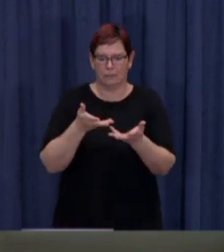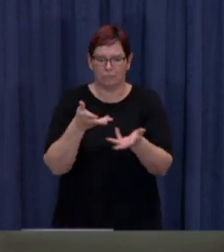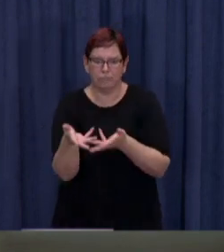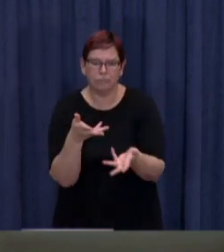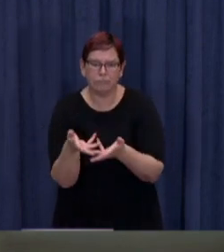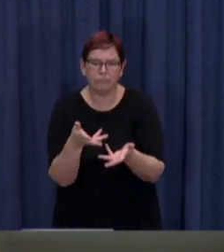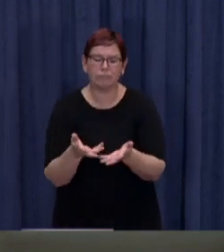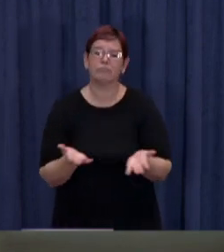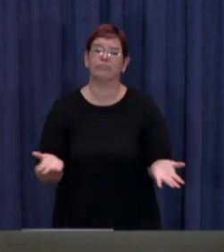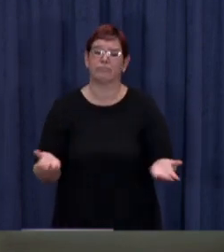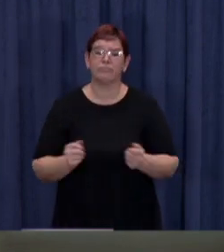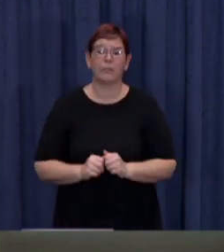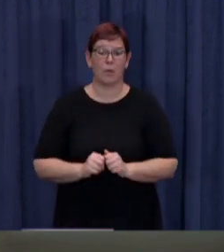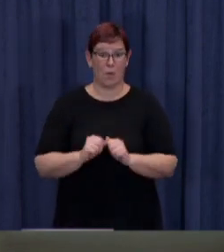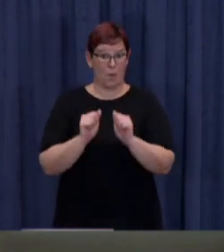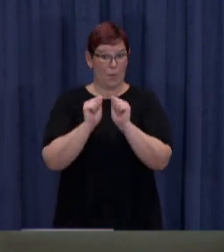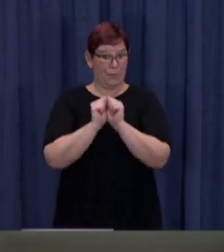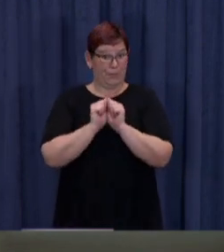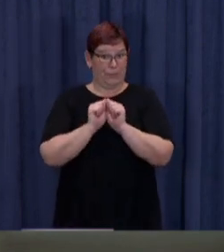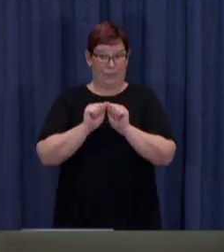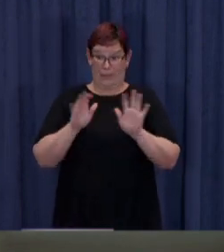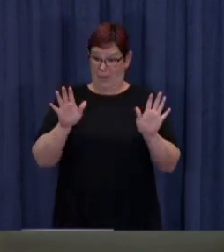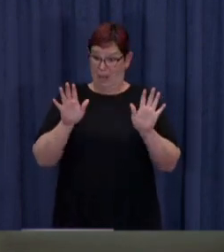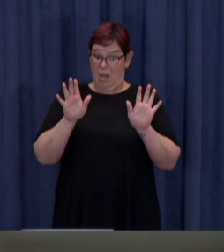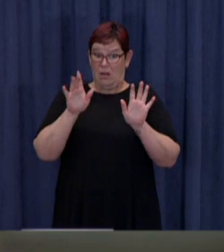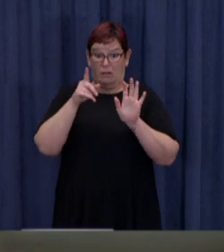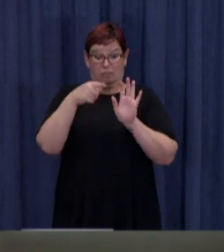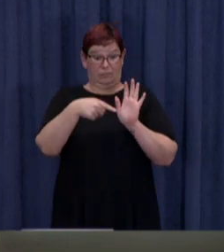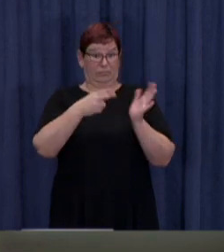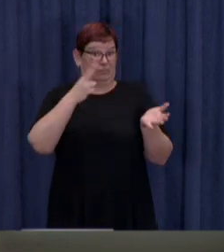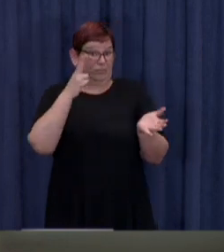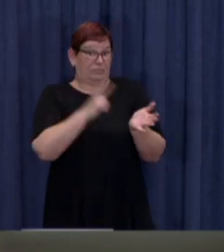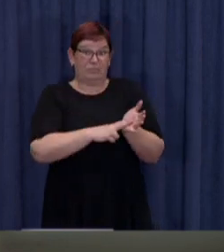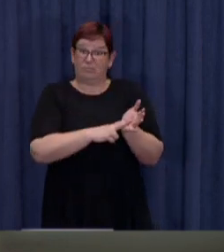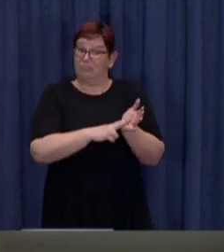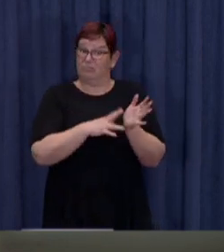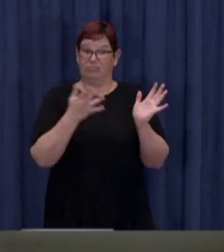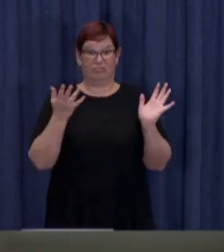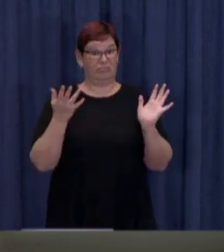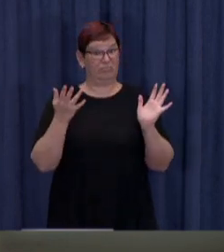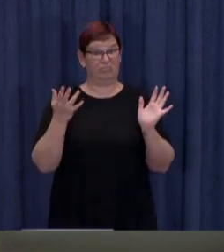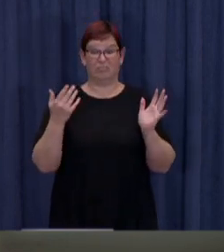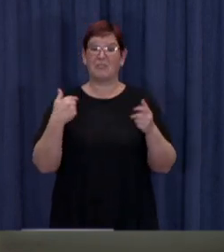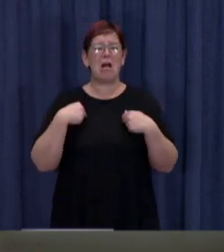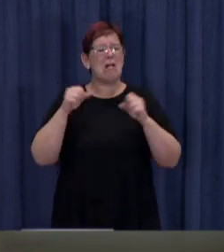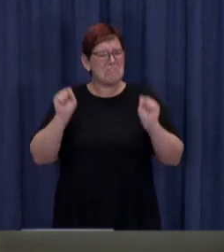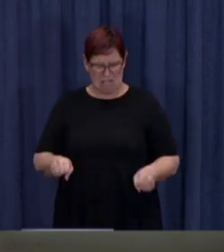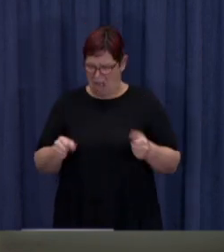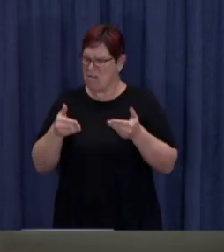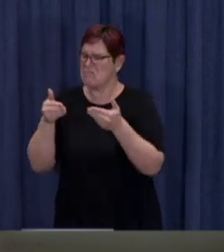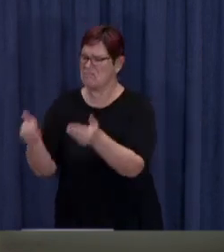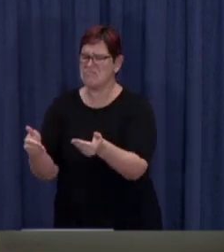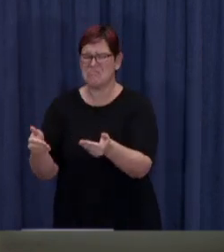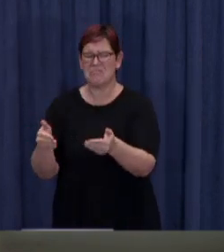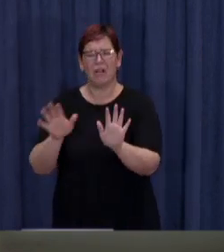done without the declaration but we thought that wouldn't be transparent and that it was probably also sending a signal a very strong signal to the